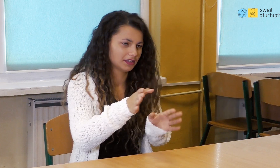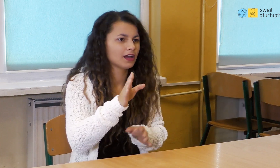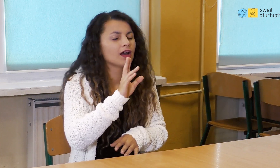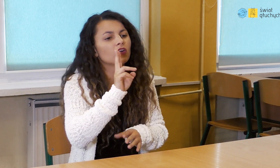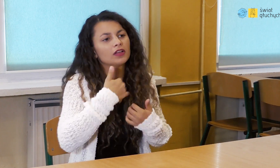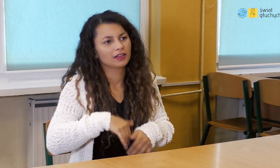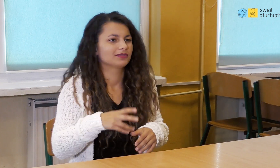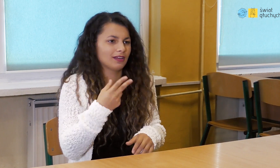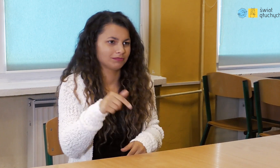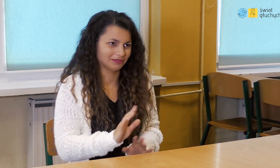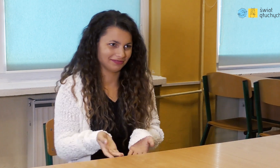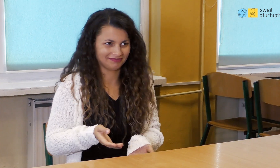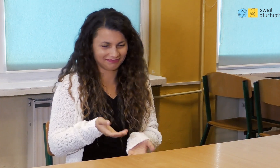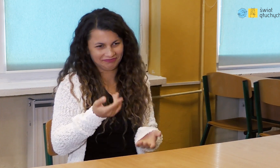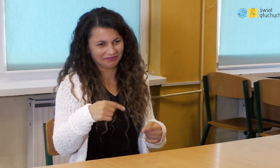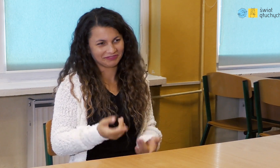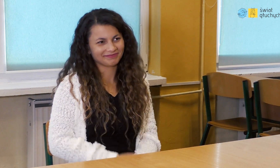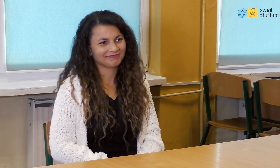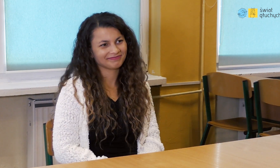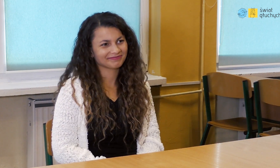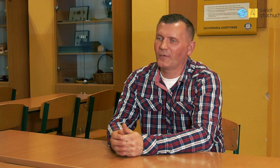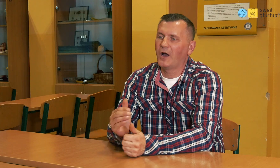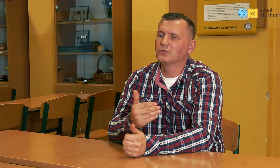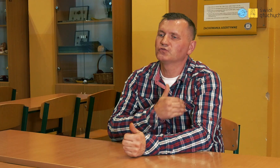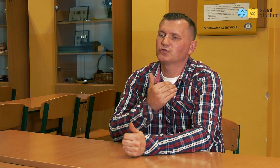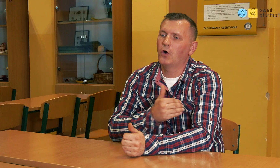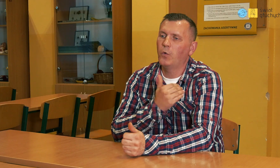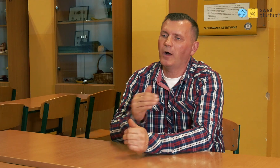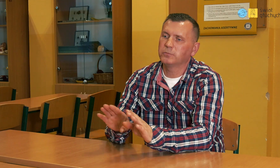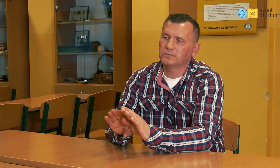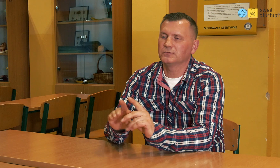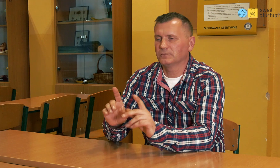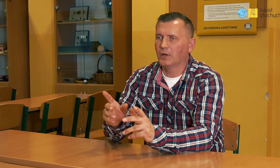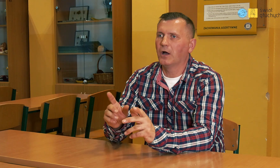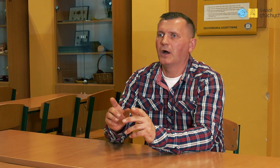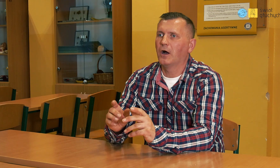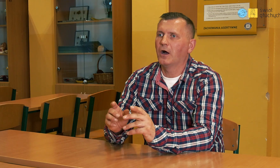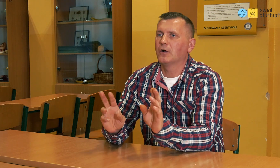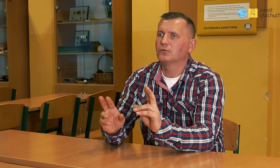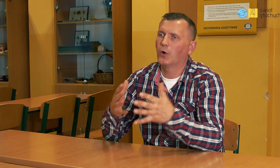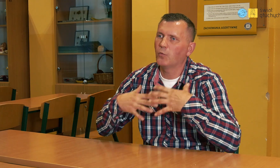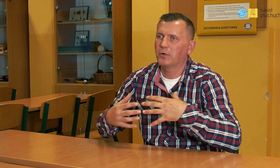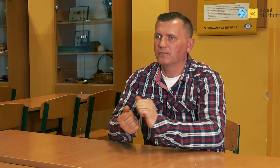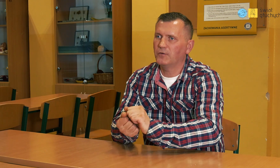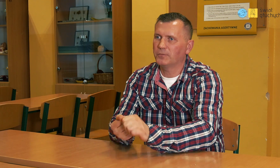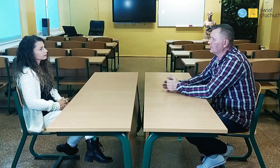and if they didn't want to, they didn't have to. Who used to wash your clothes when you were in elementary or vocational school?